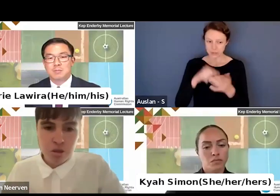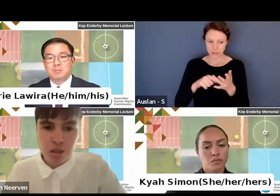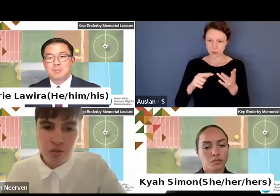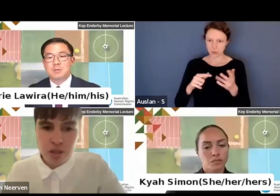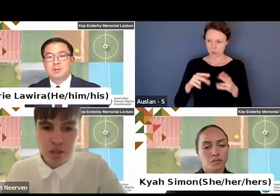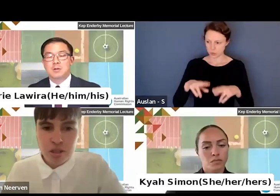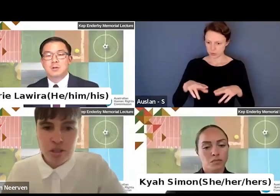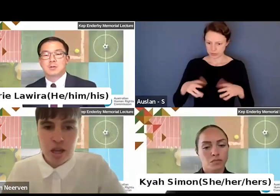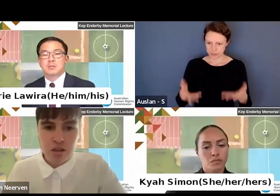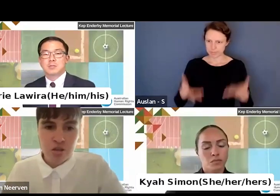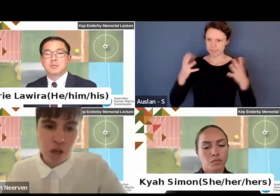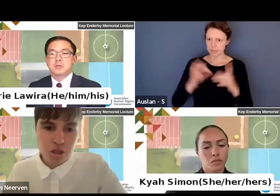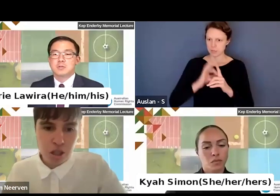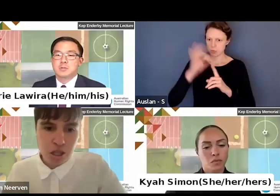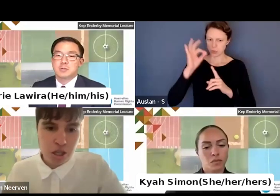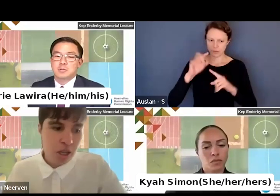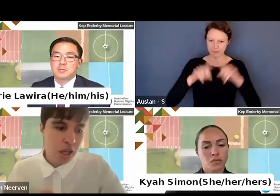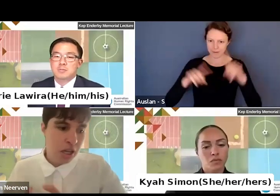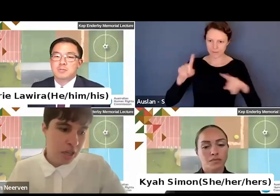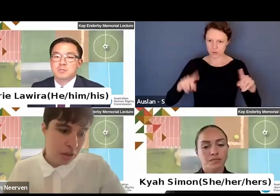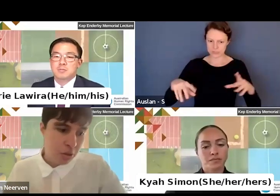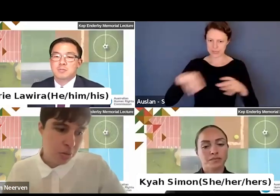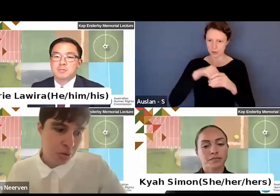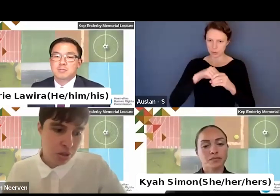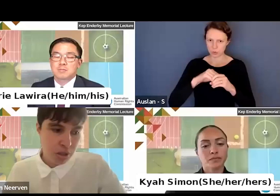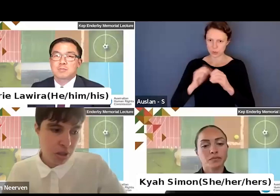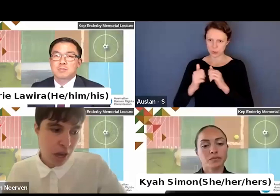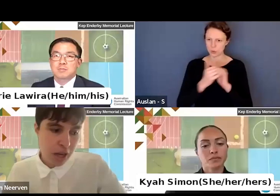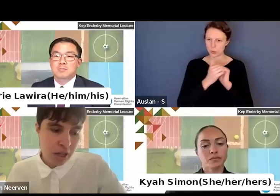And we do live in this structurally inequitable society